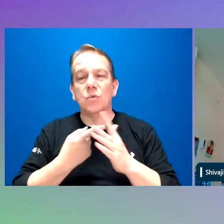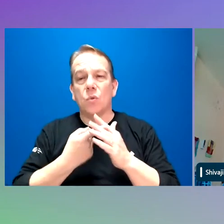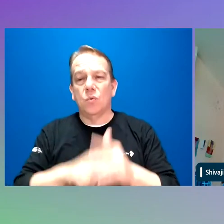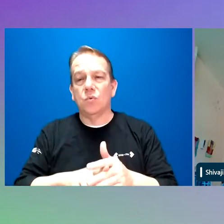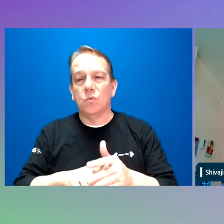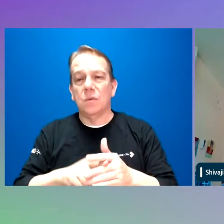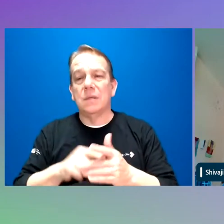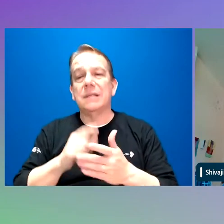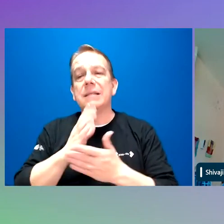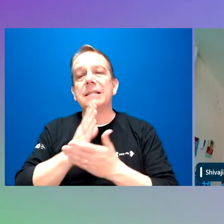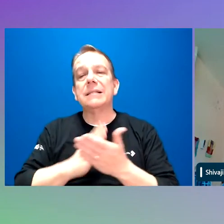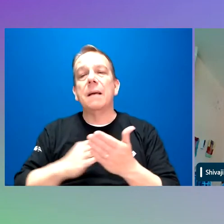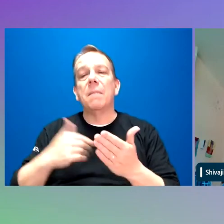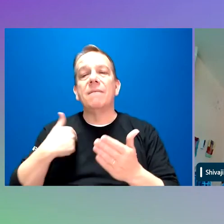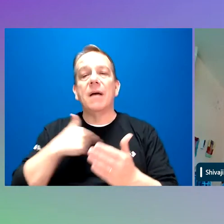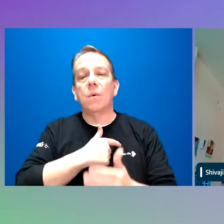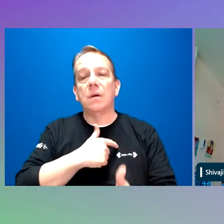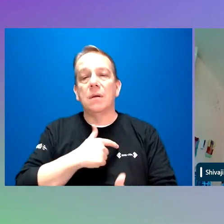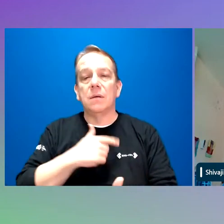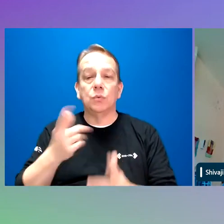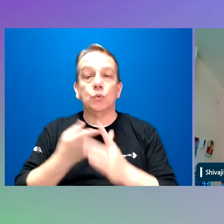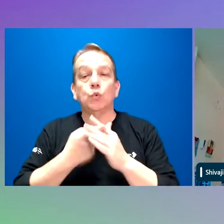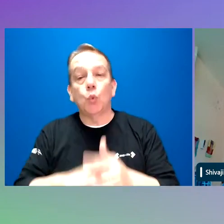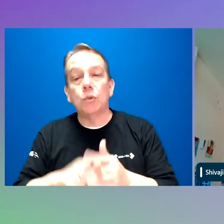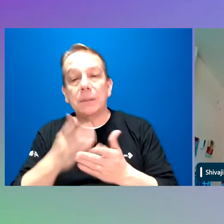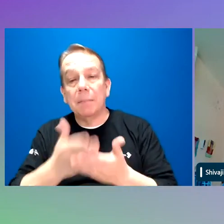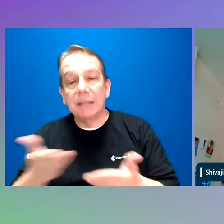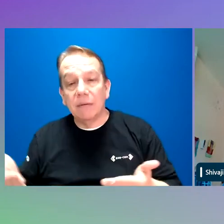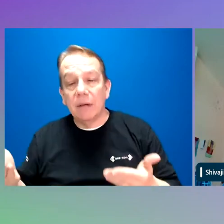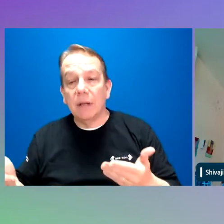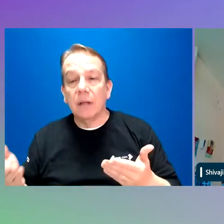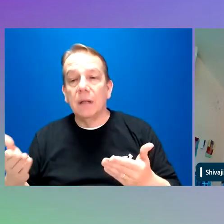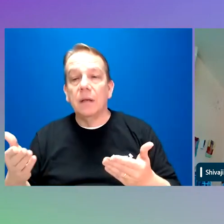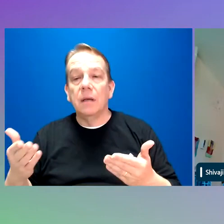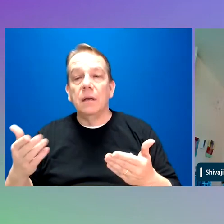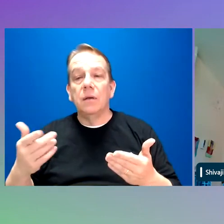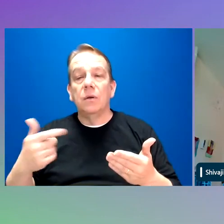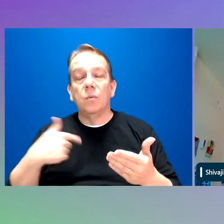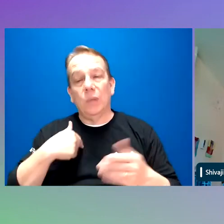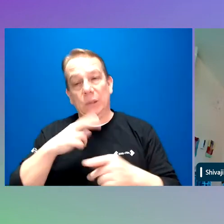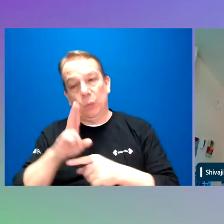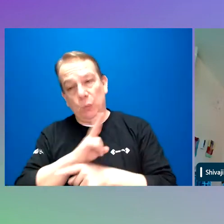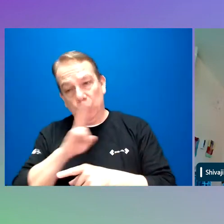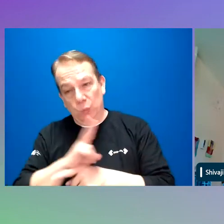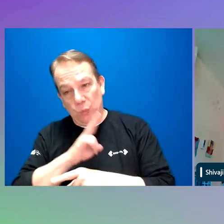that we use, um, we draw upon,